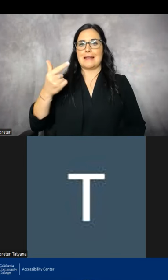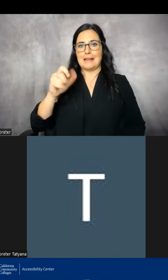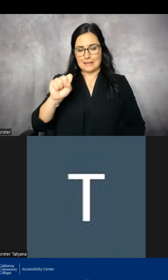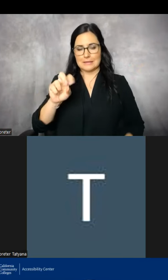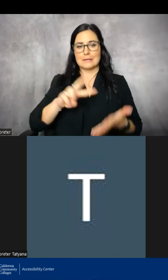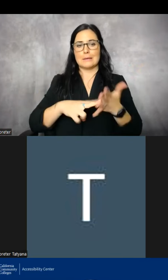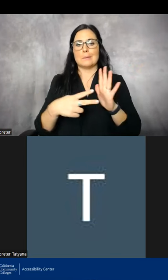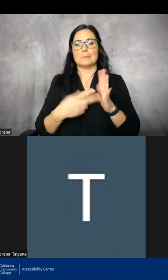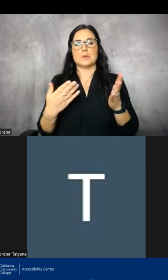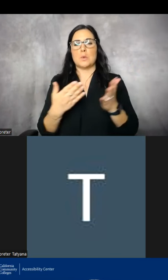of the containing file.